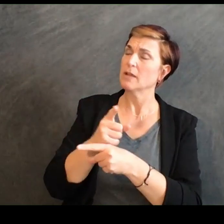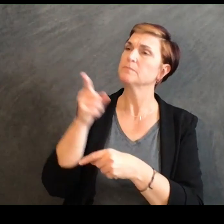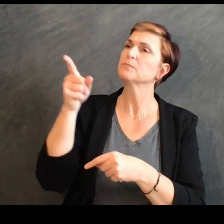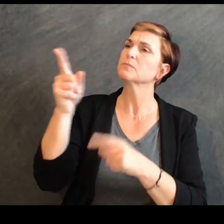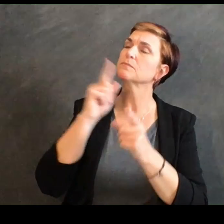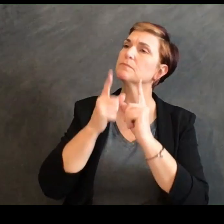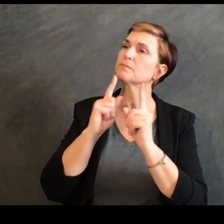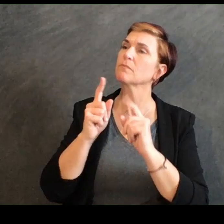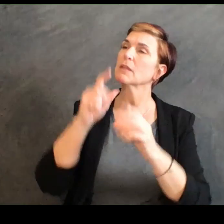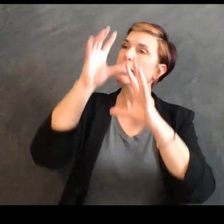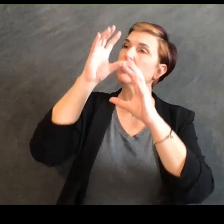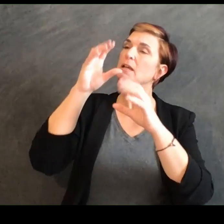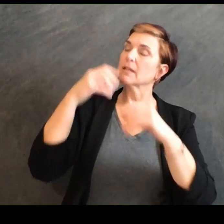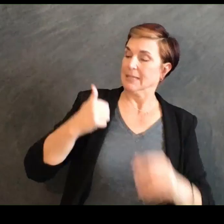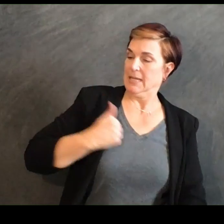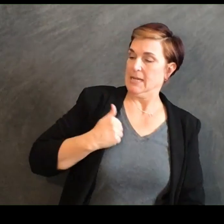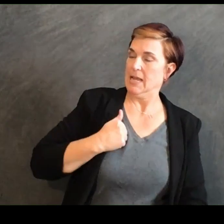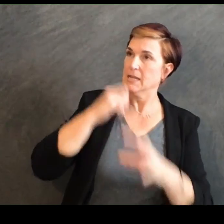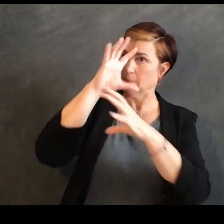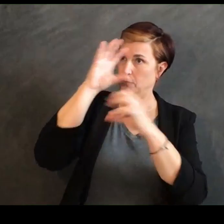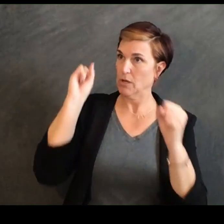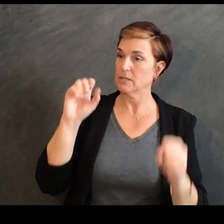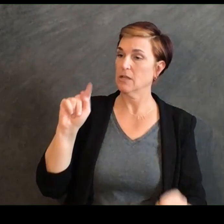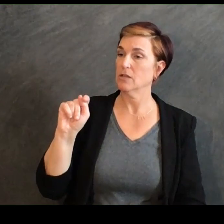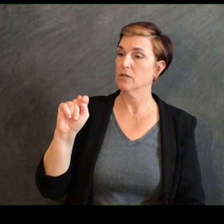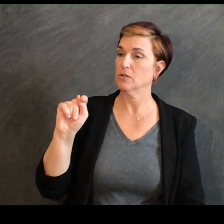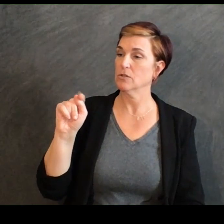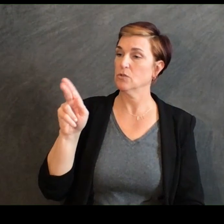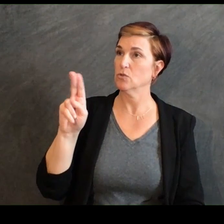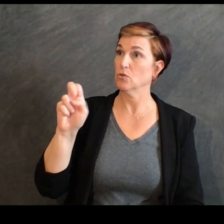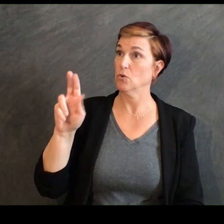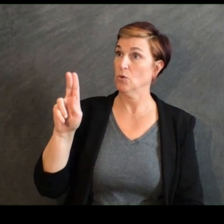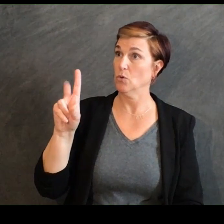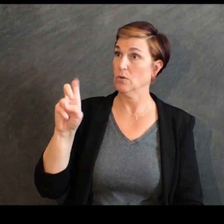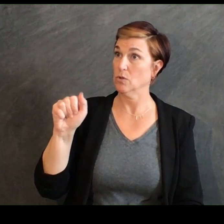Minister Trudeau yesterday did you discuss the potential closing of the